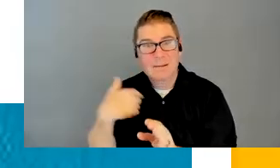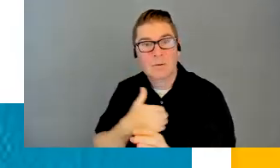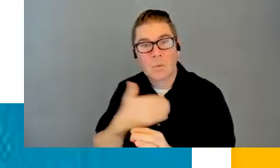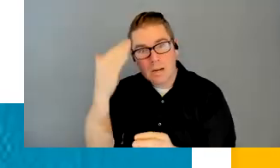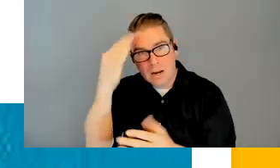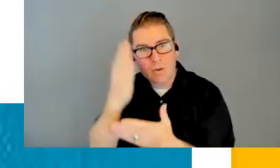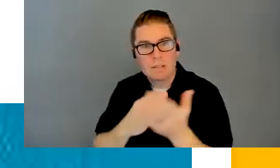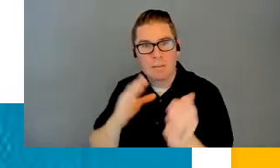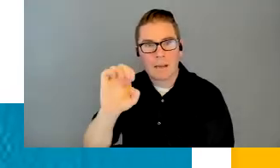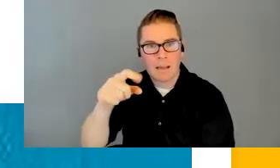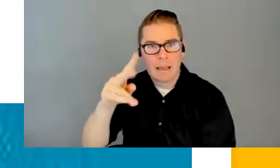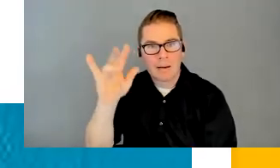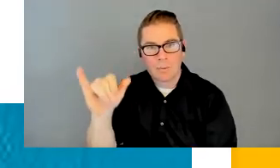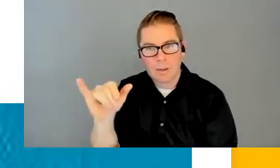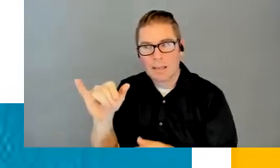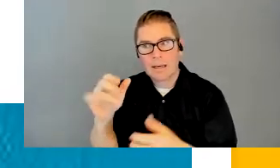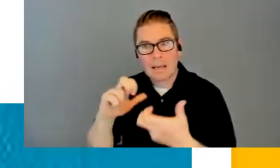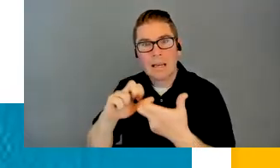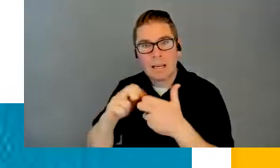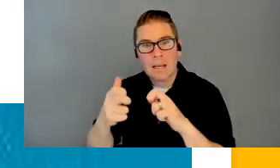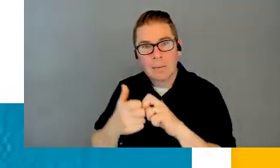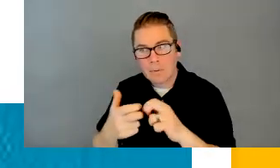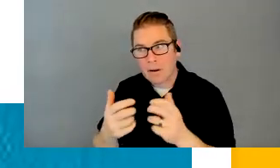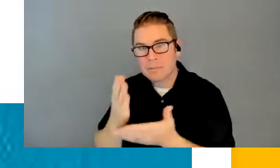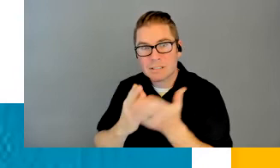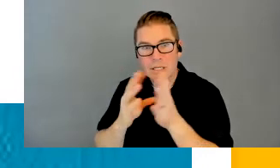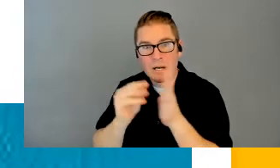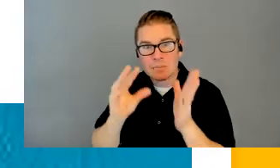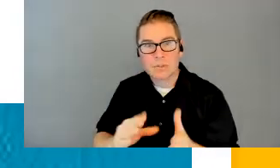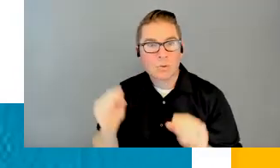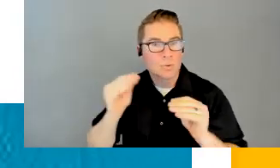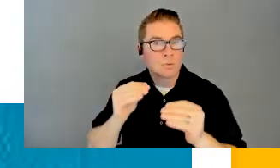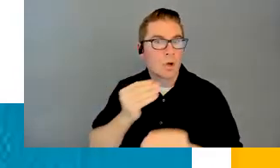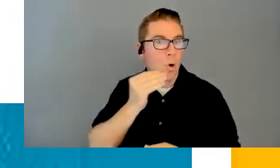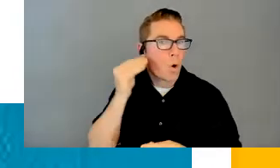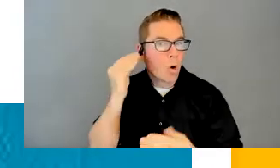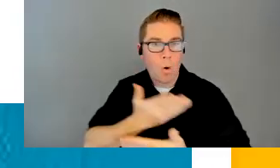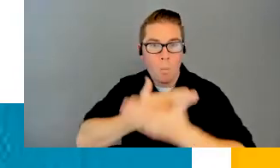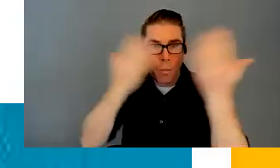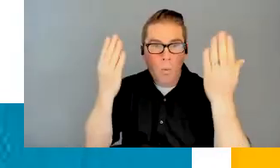And that student who's homeless in his car doesn't want to turn his camera on for you.